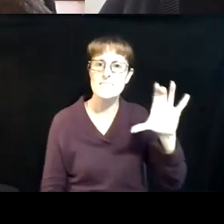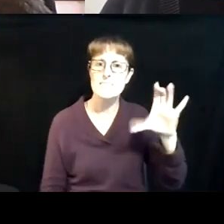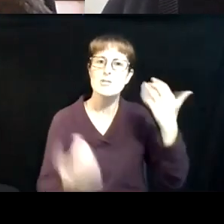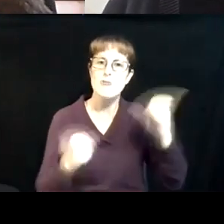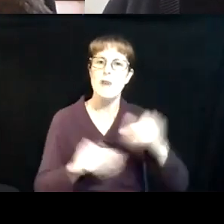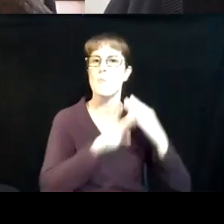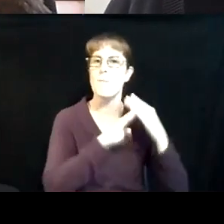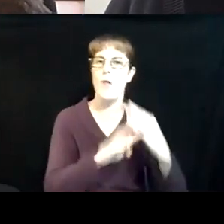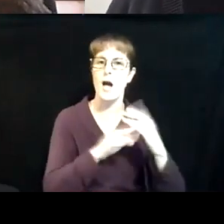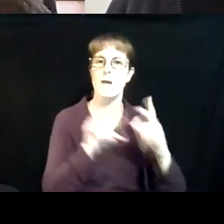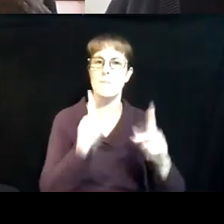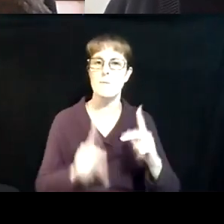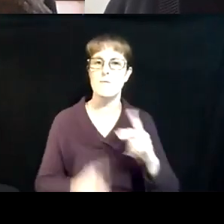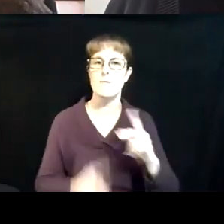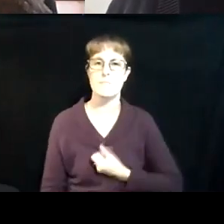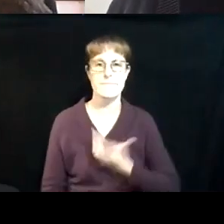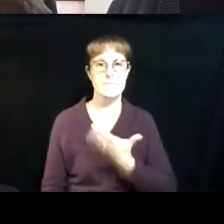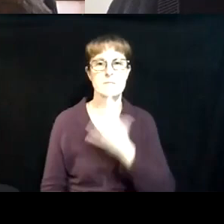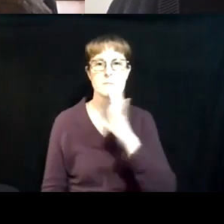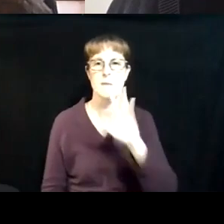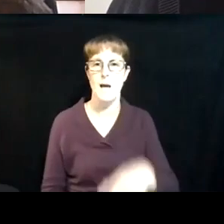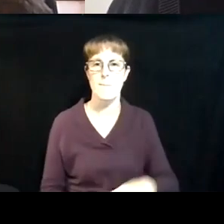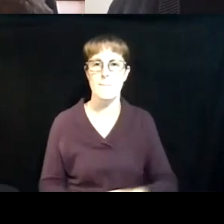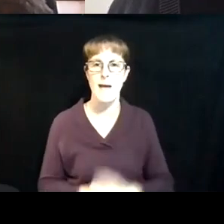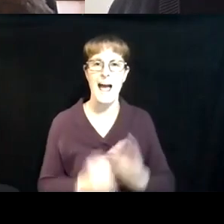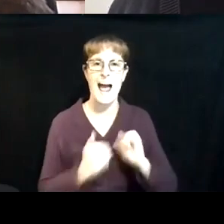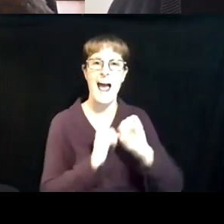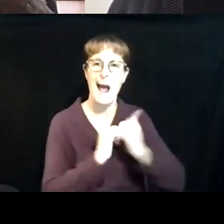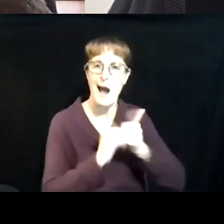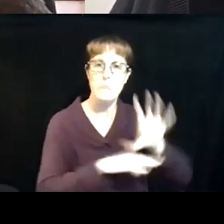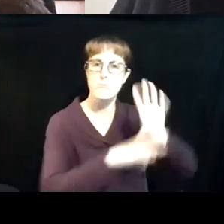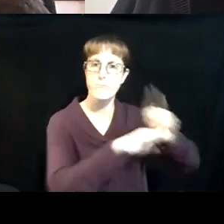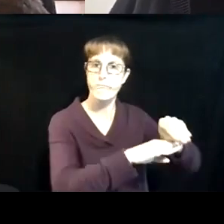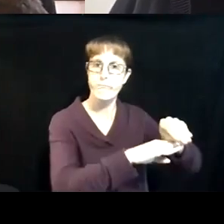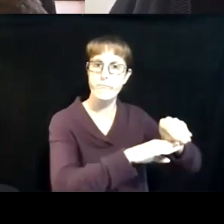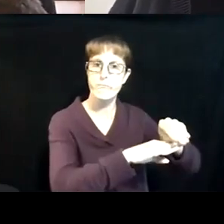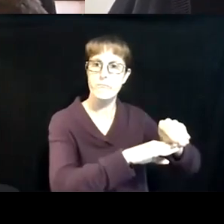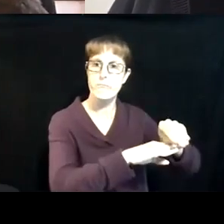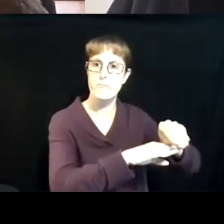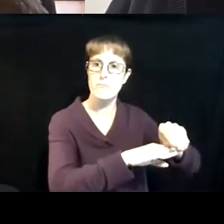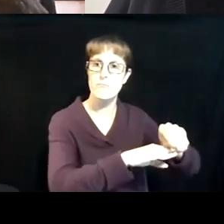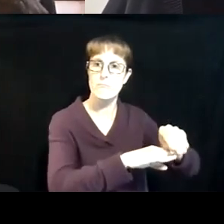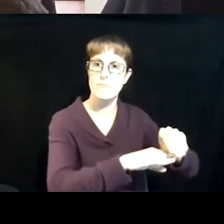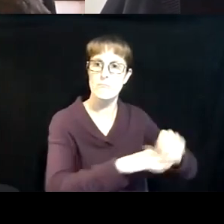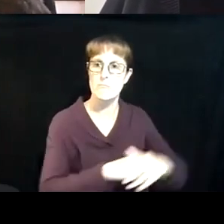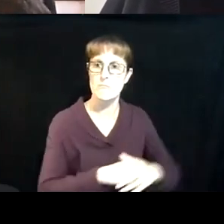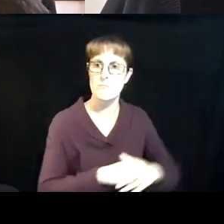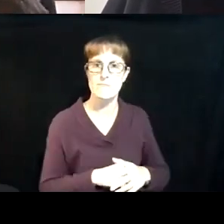by silencing them, by creating, by basically having this reign of terror over